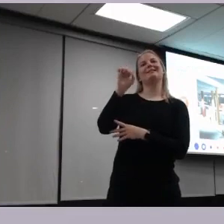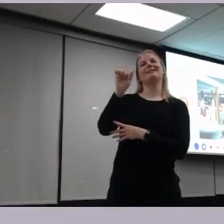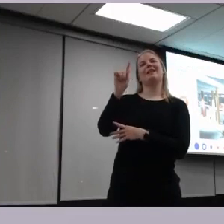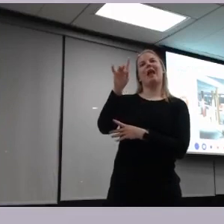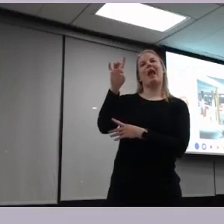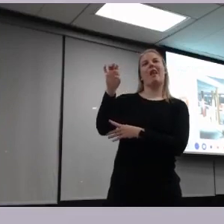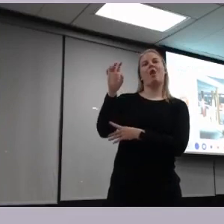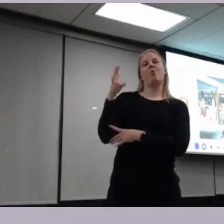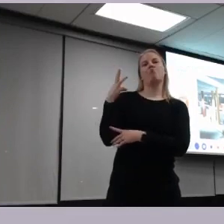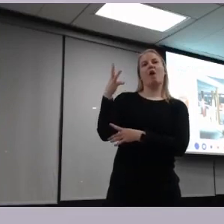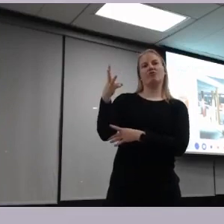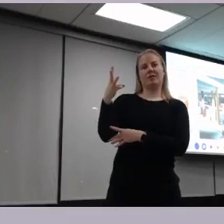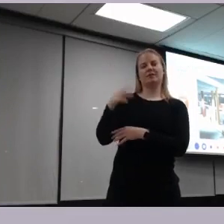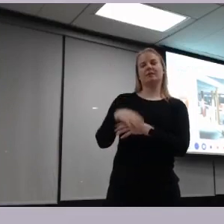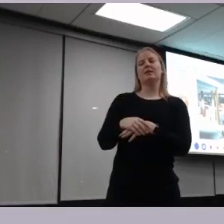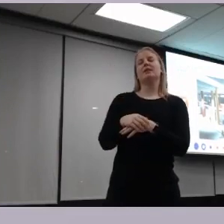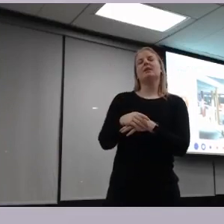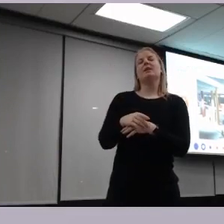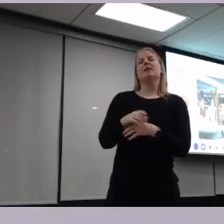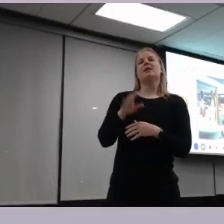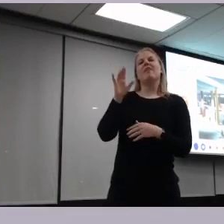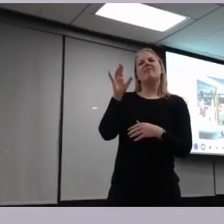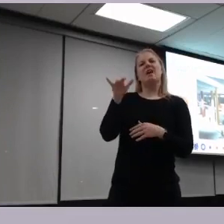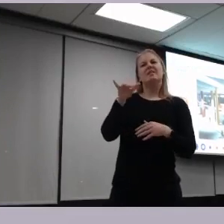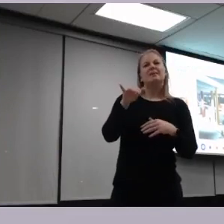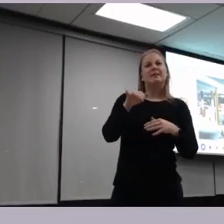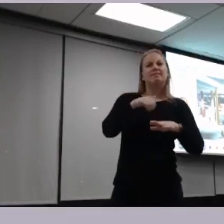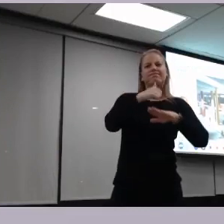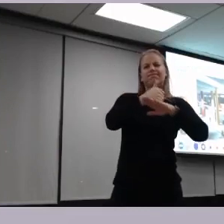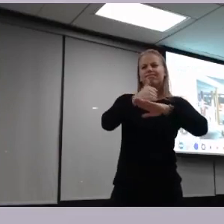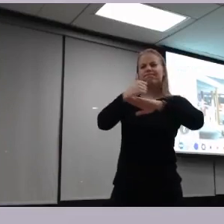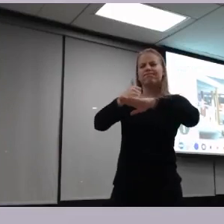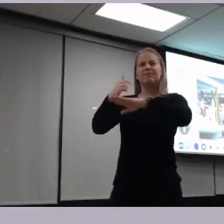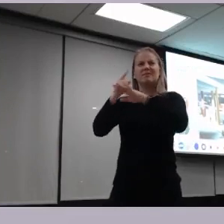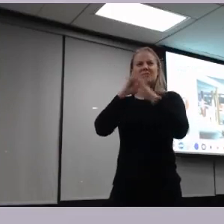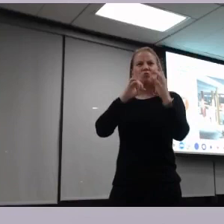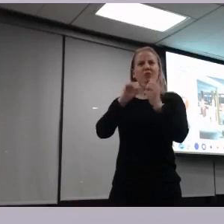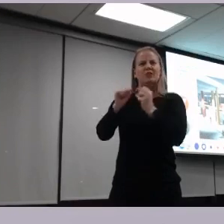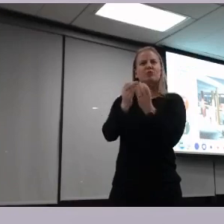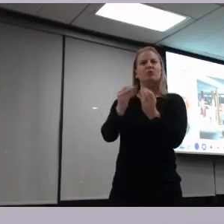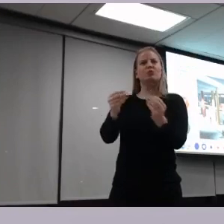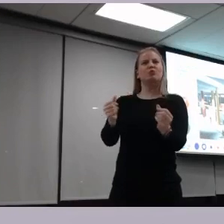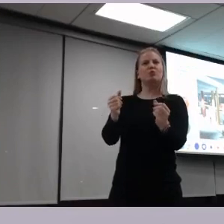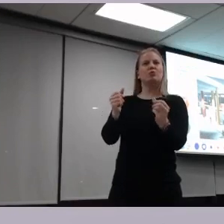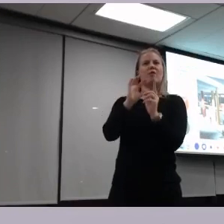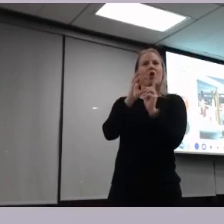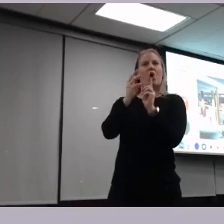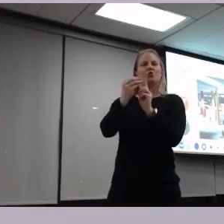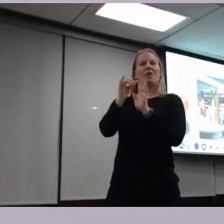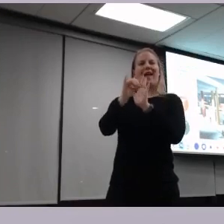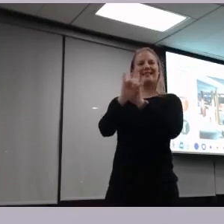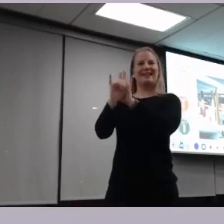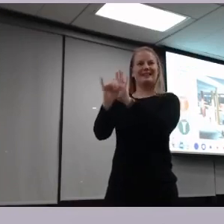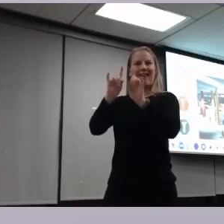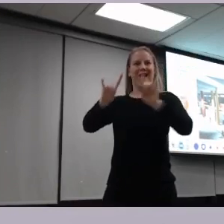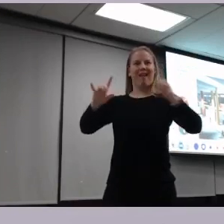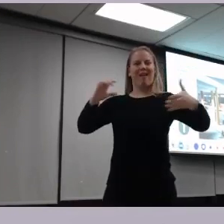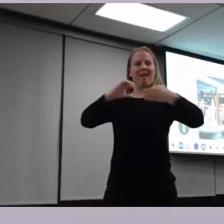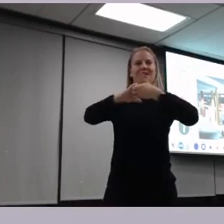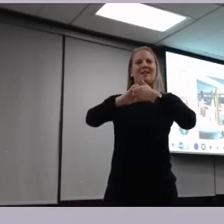in a placemaking strategies that celebrate you culture identities. The site is located within Seattle Chinatown.